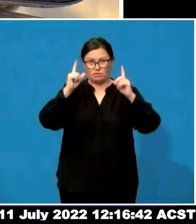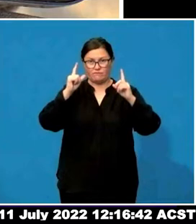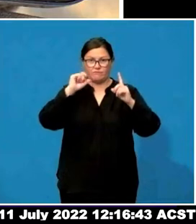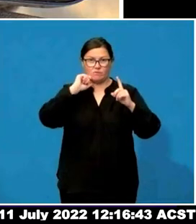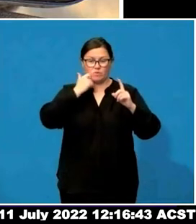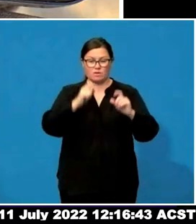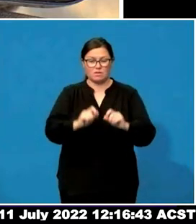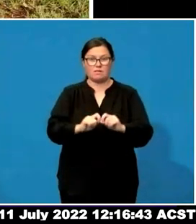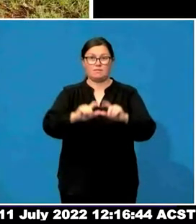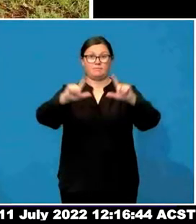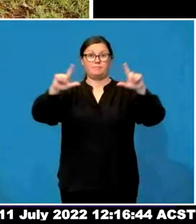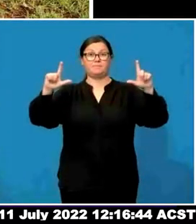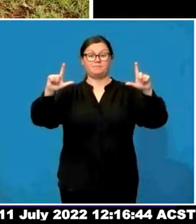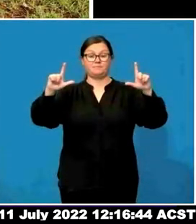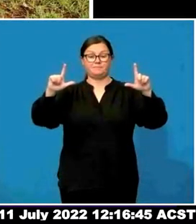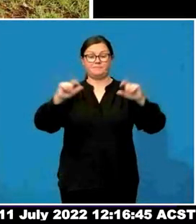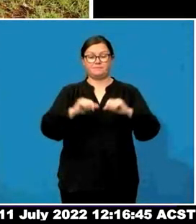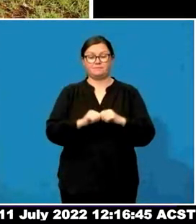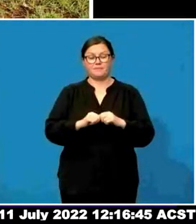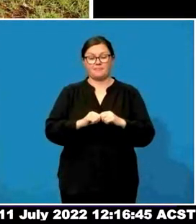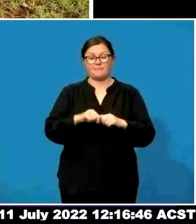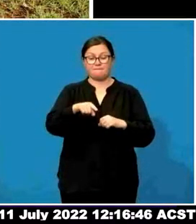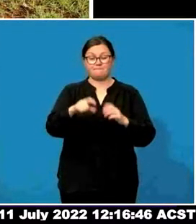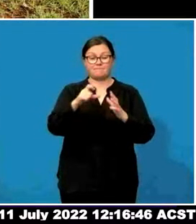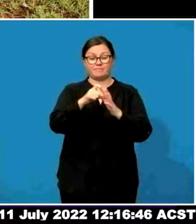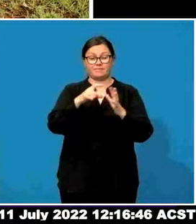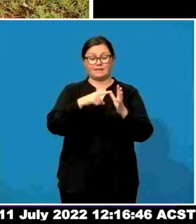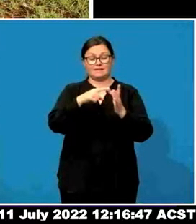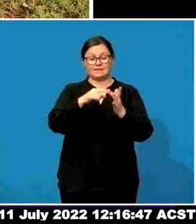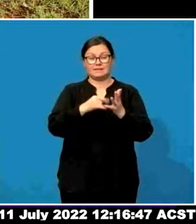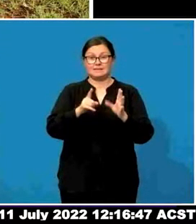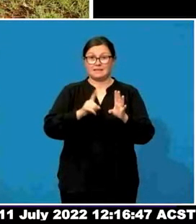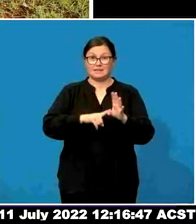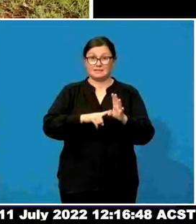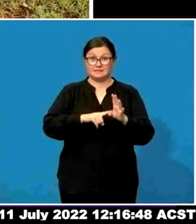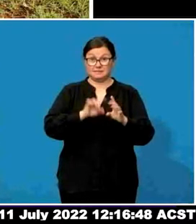wheelchair. So, can you see that?